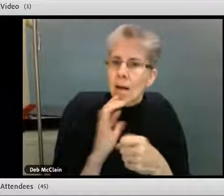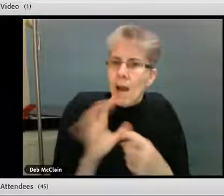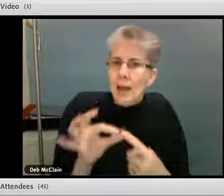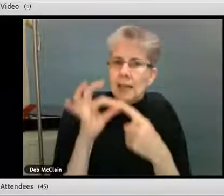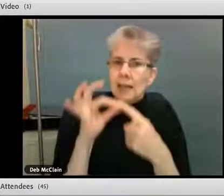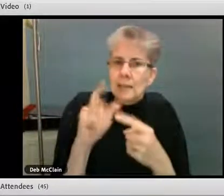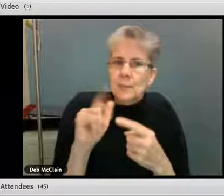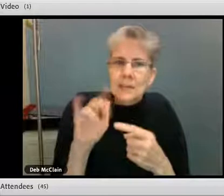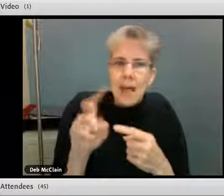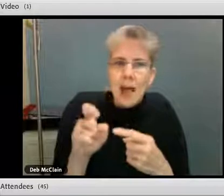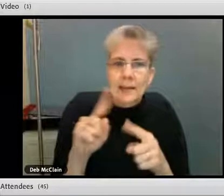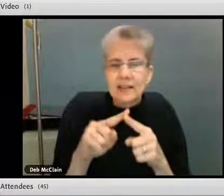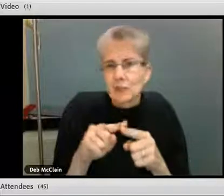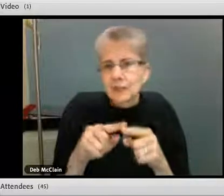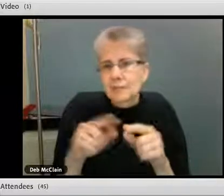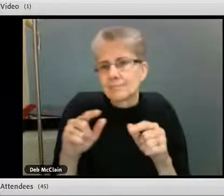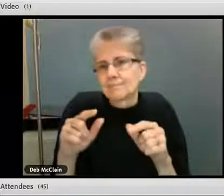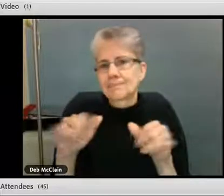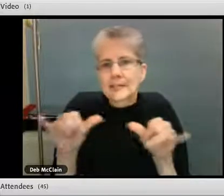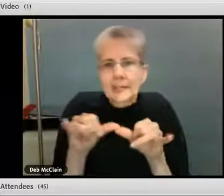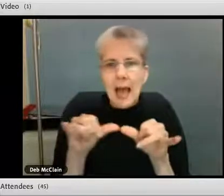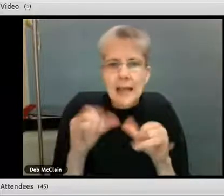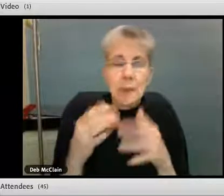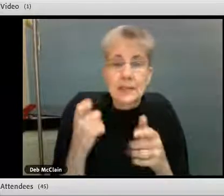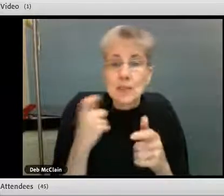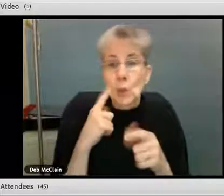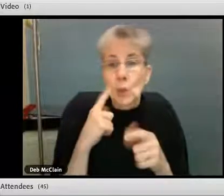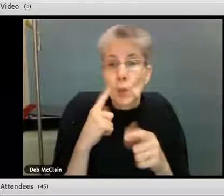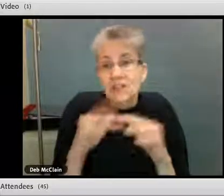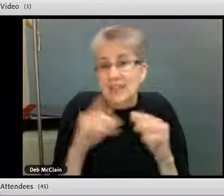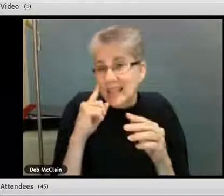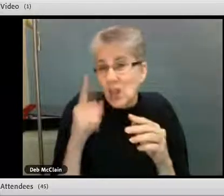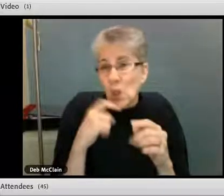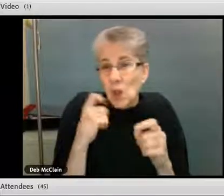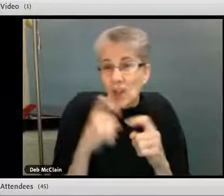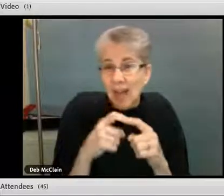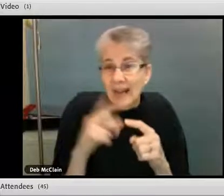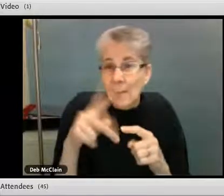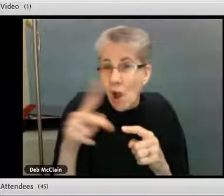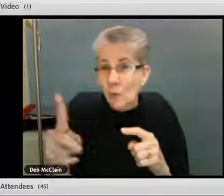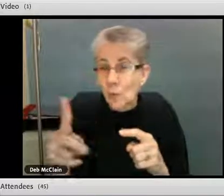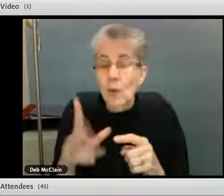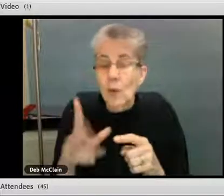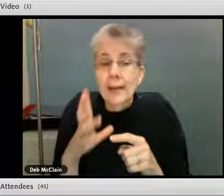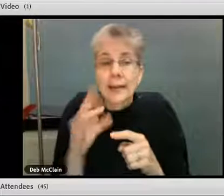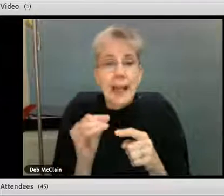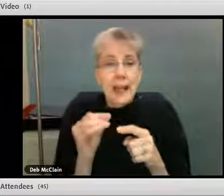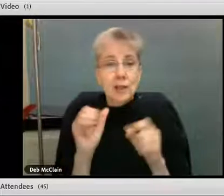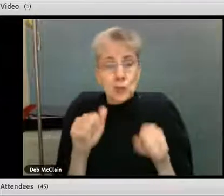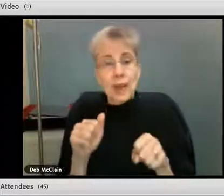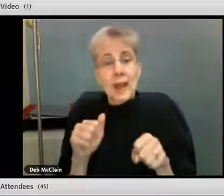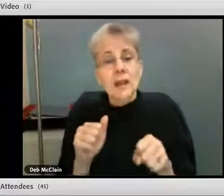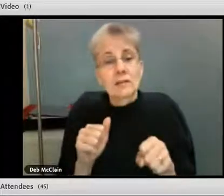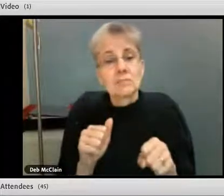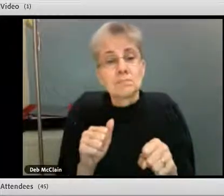so it's maybe a little bit different. It doesn't look like a Powerpoint, and you can edit the photo.